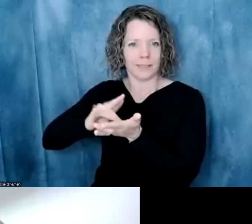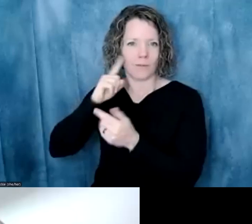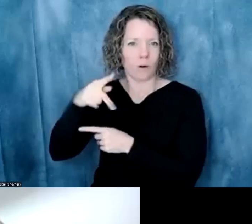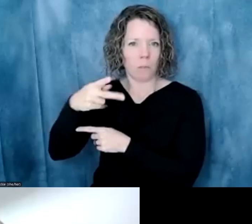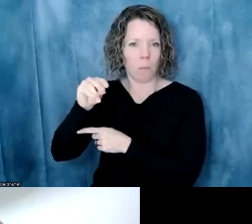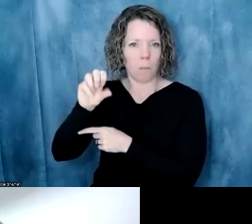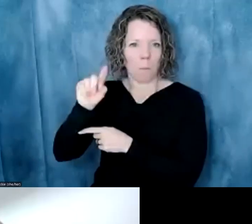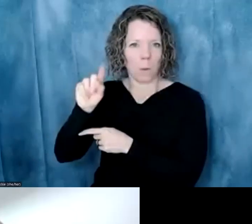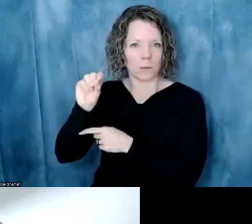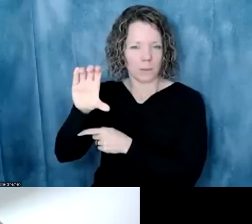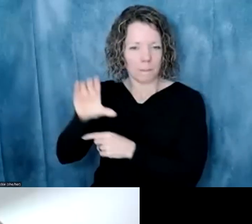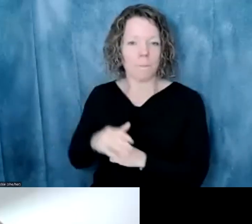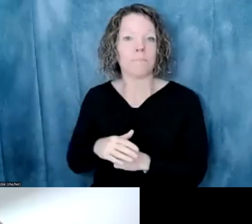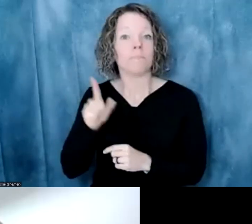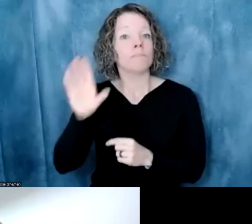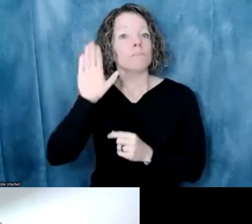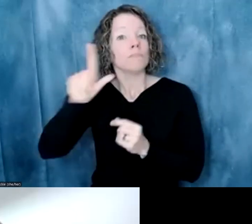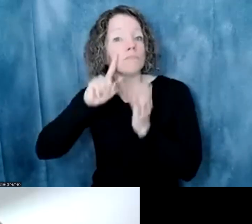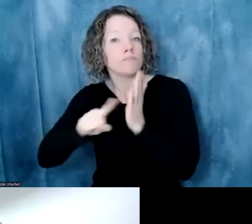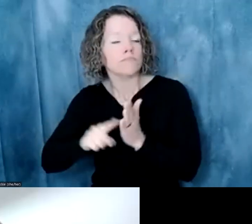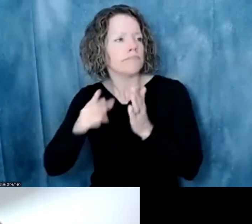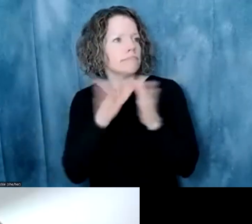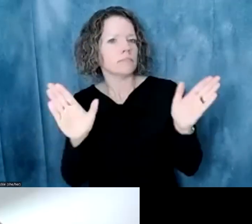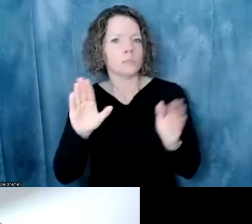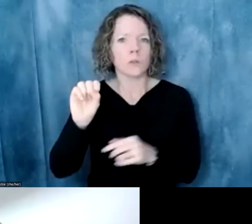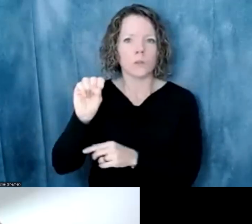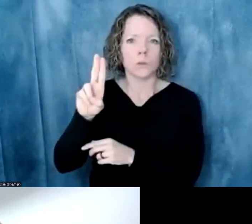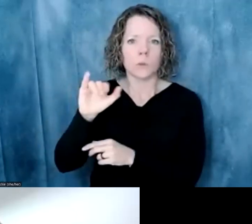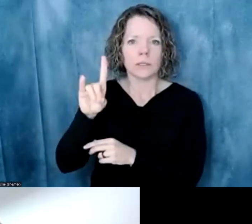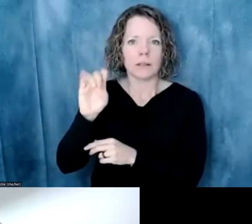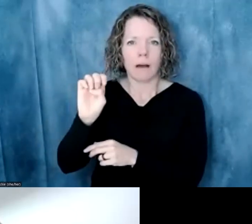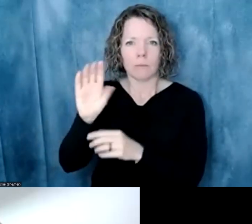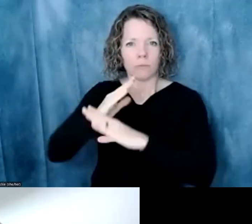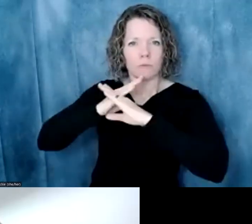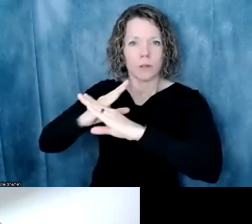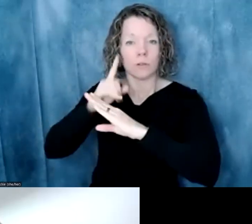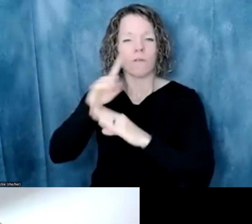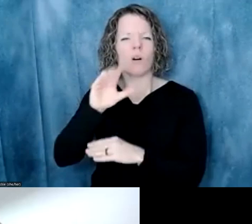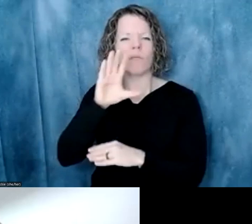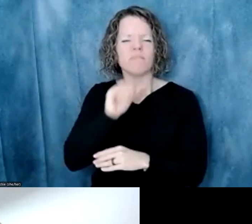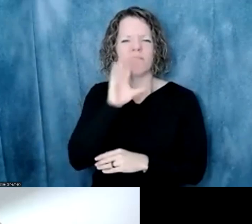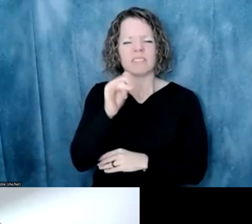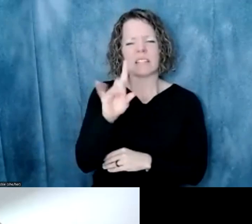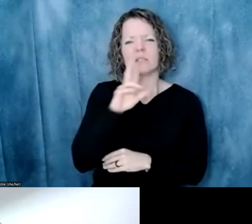suicide prevention within transition age use with alcohol and other drug use disorders, particularly